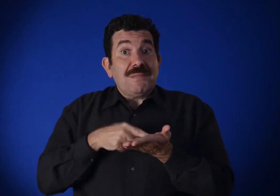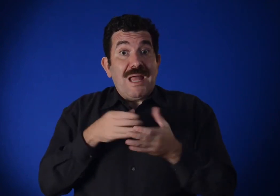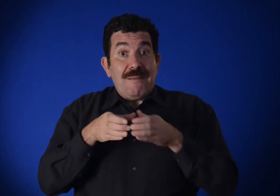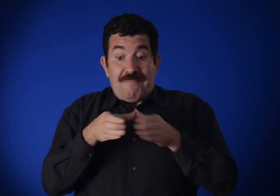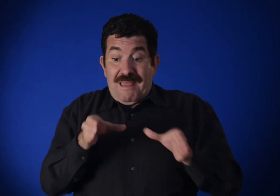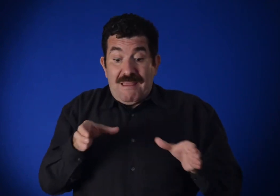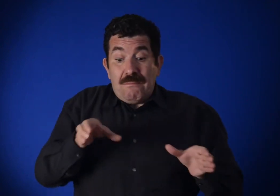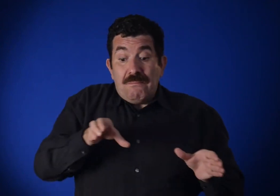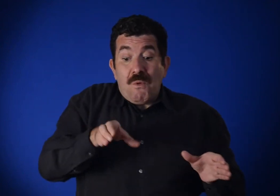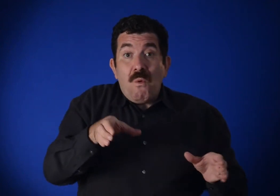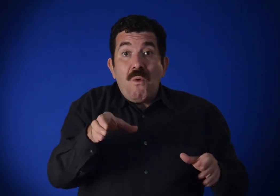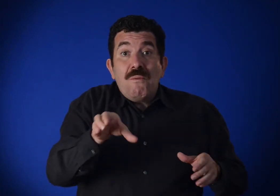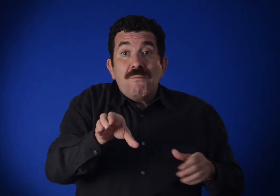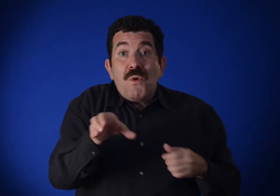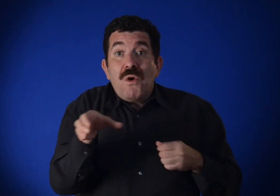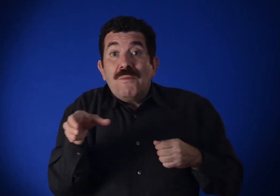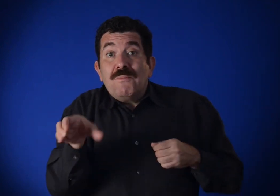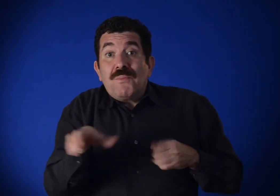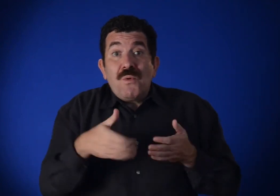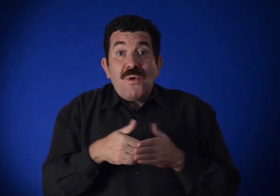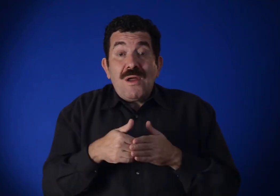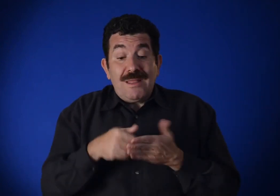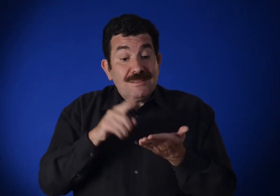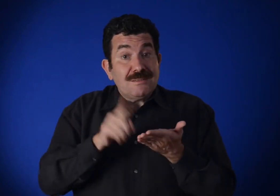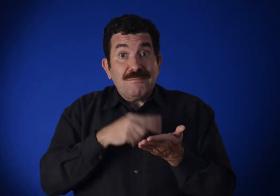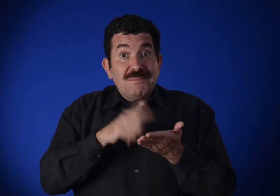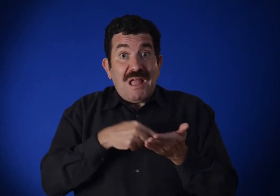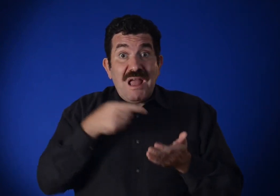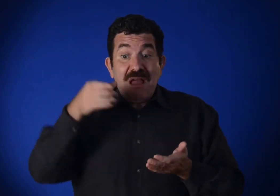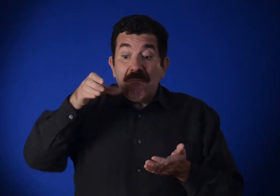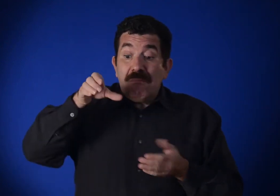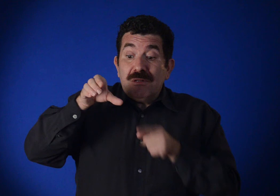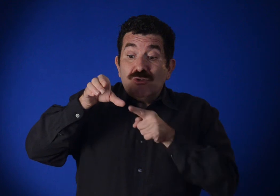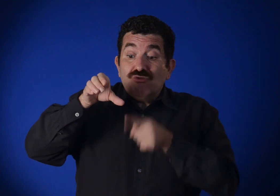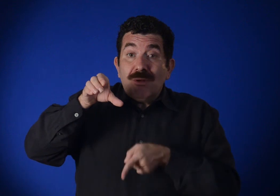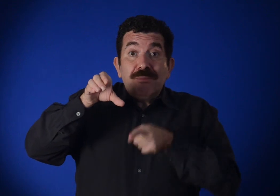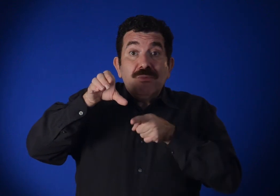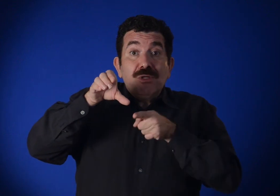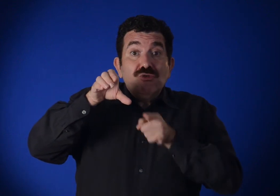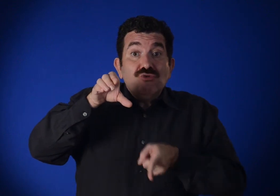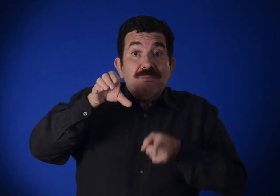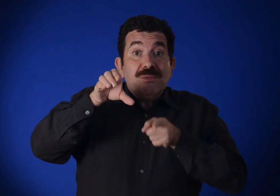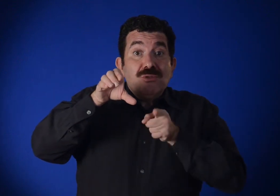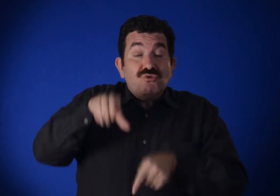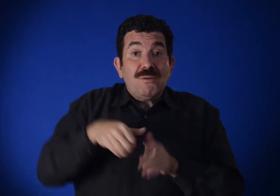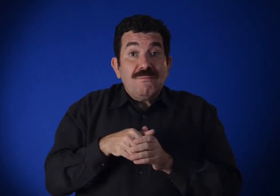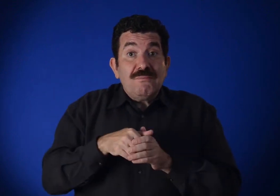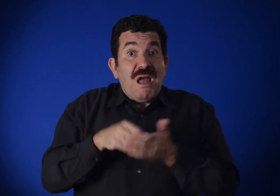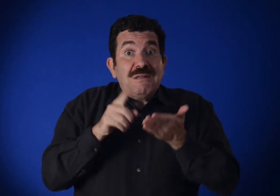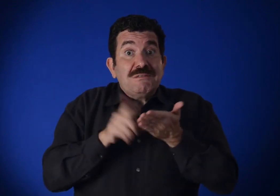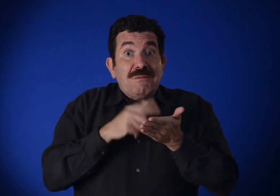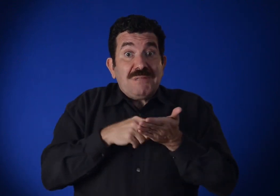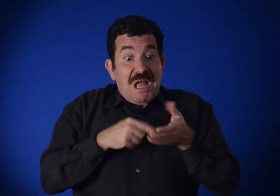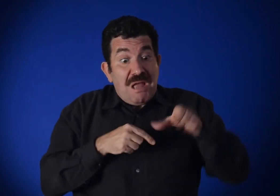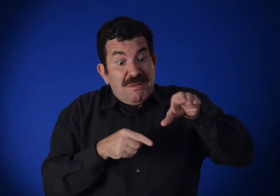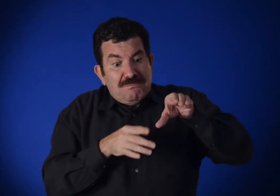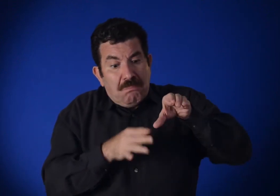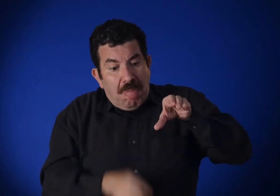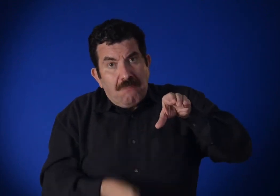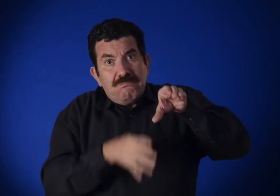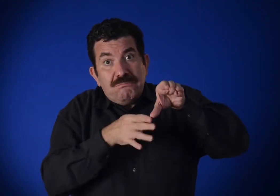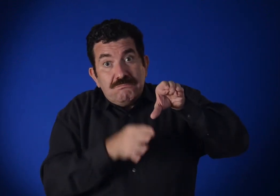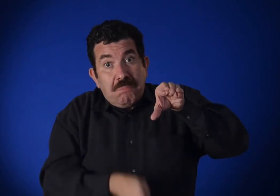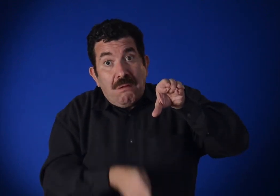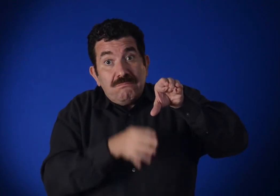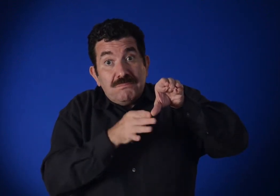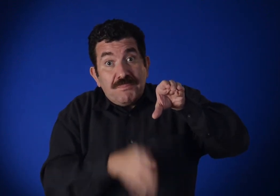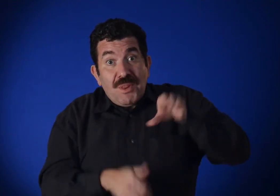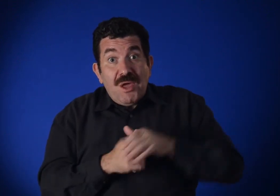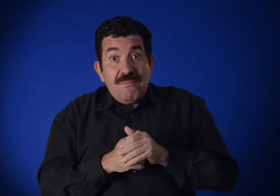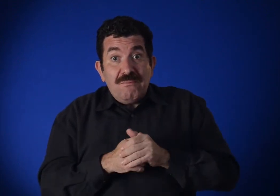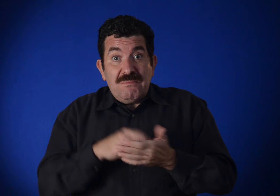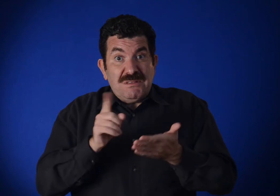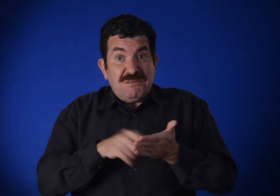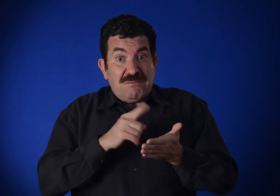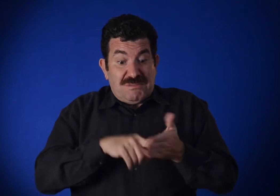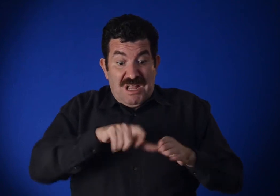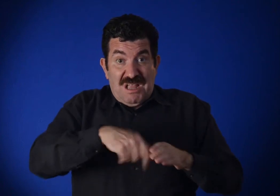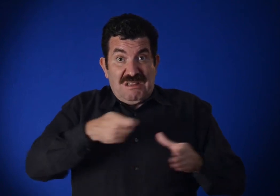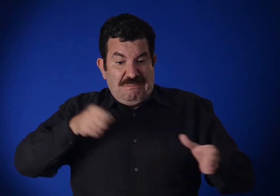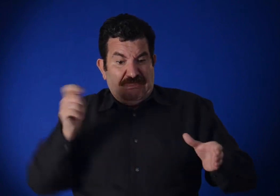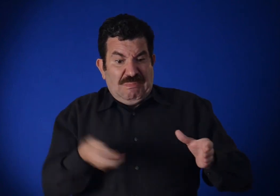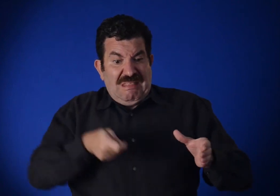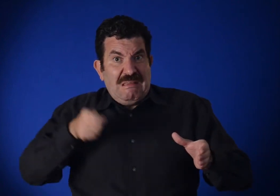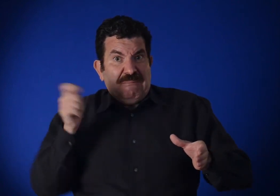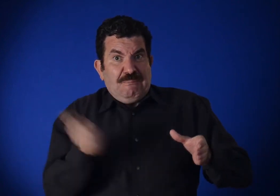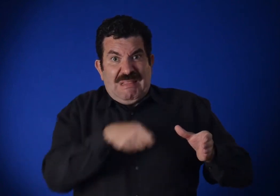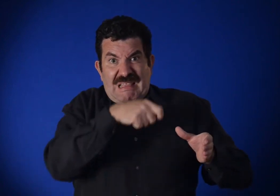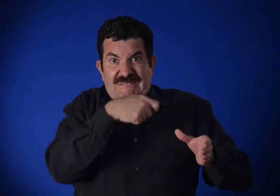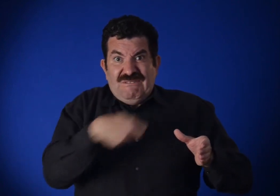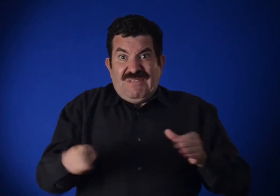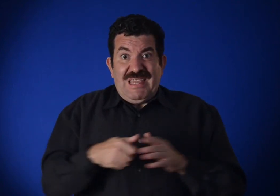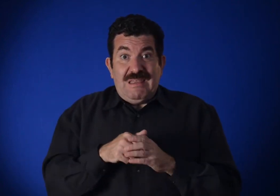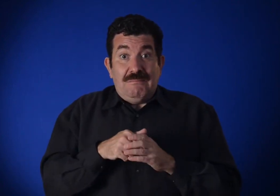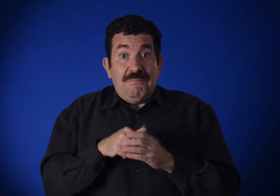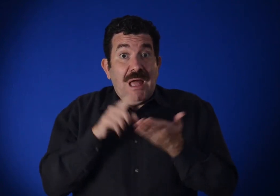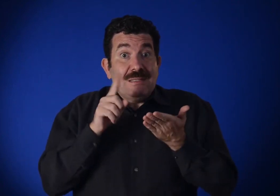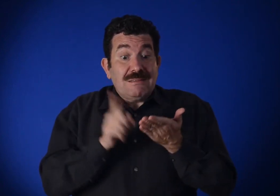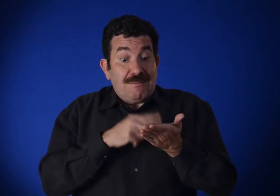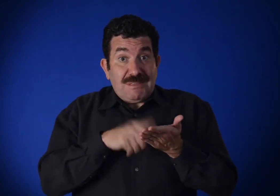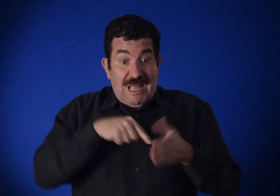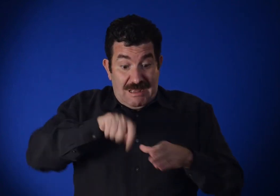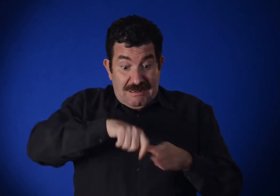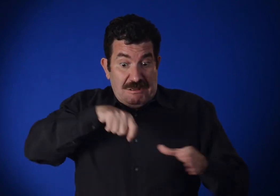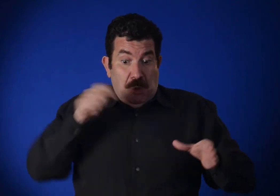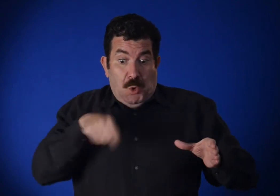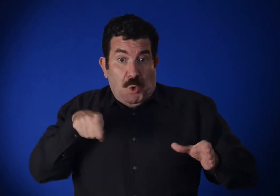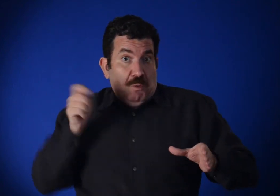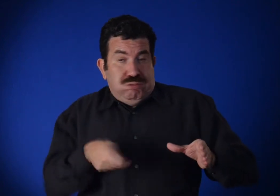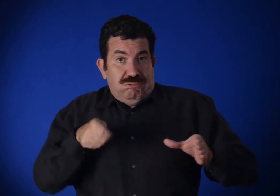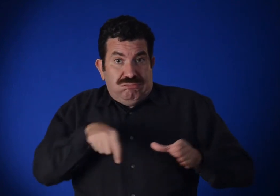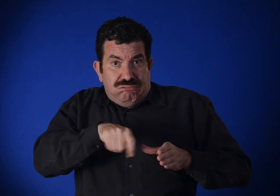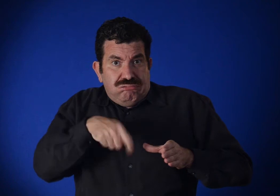pouring the paint, dripping it, dribbling it, flinging it,